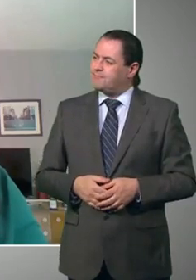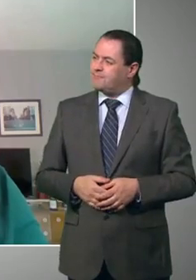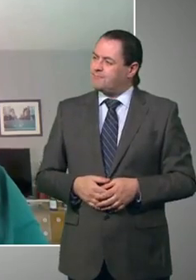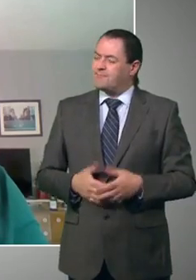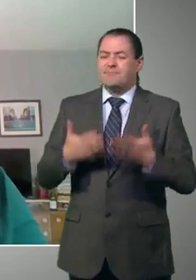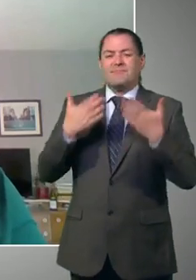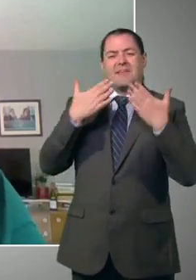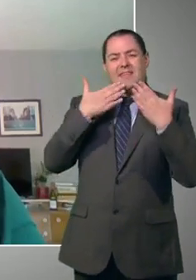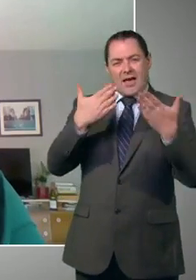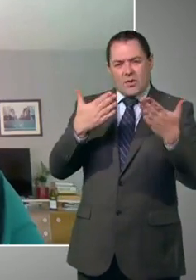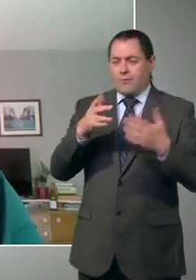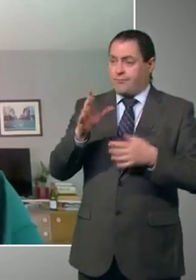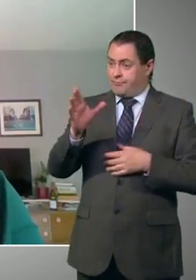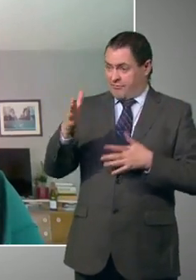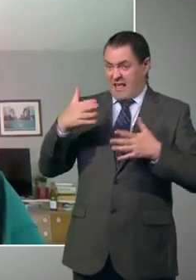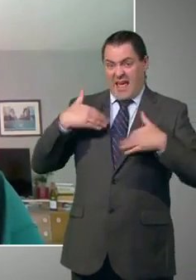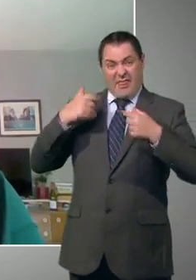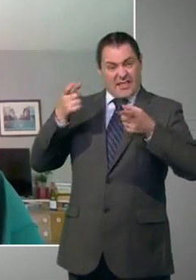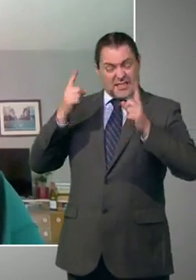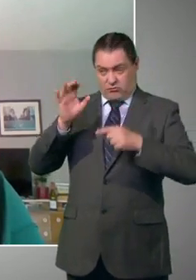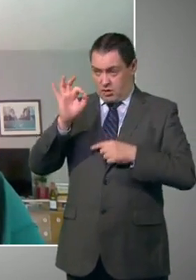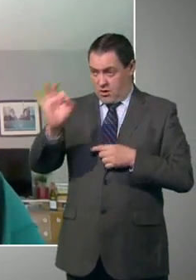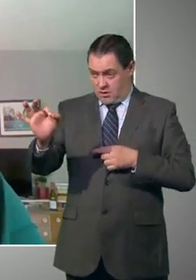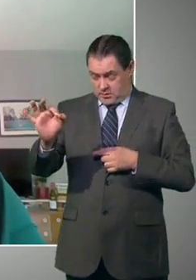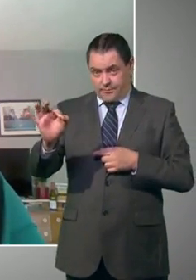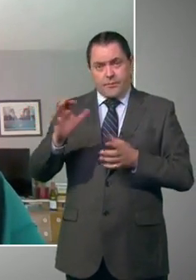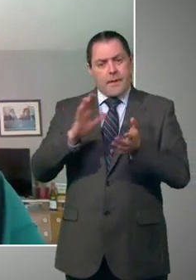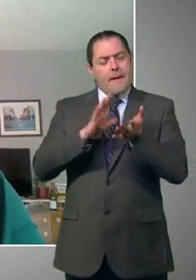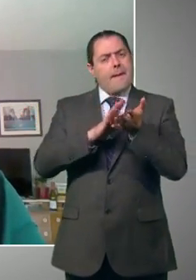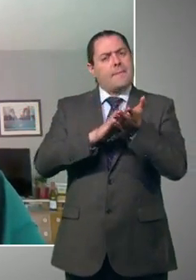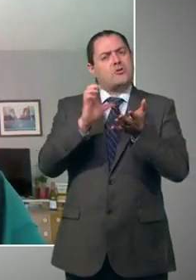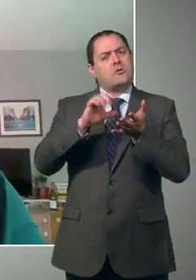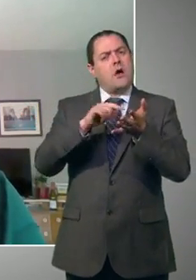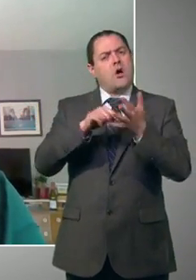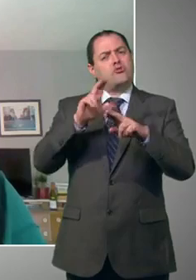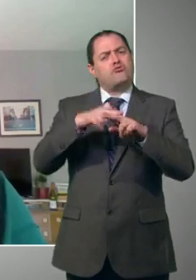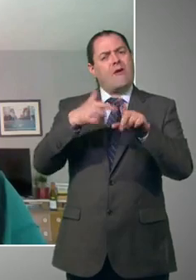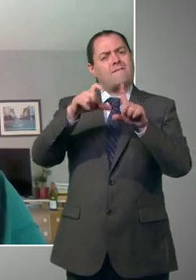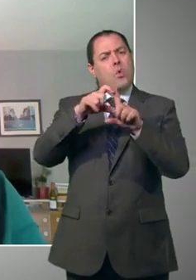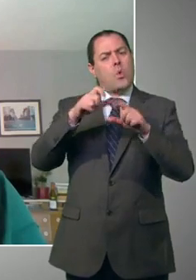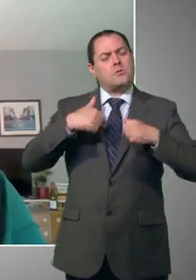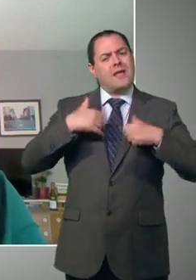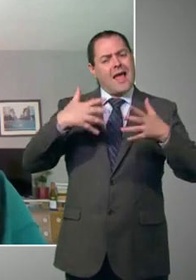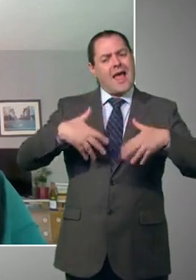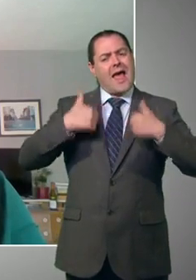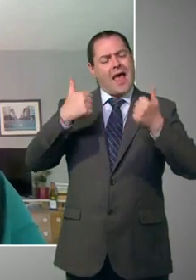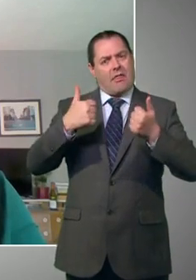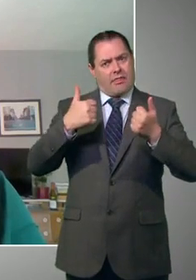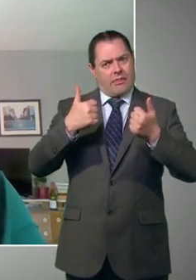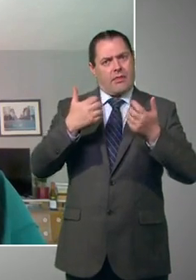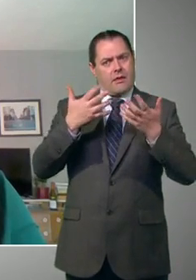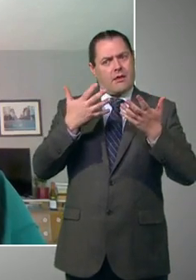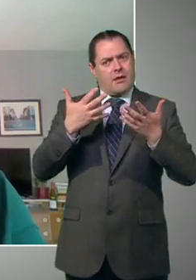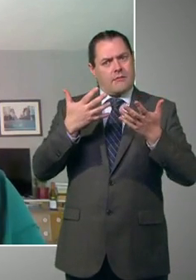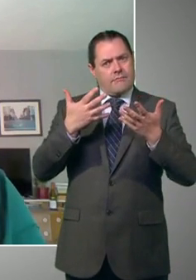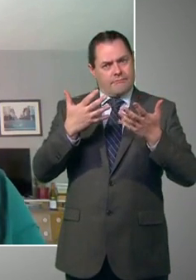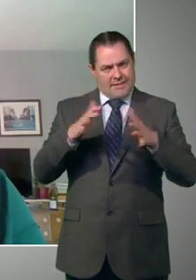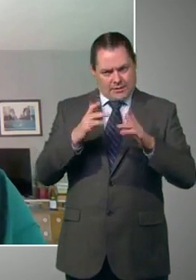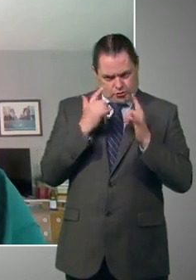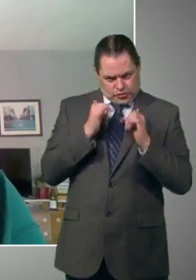question to the health too. That's okay, Manchester and health and social care systems are testing all Care home residents before discharge in